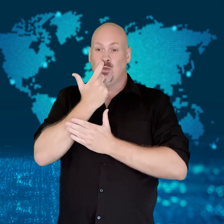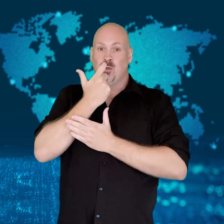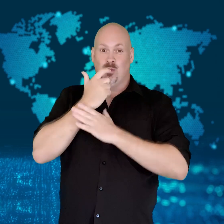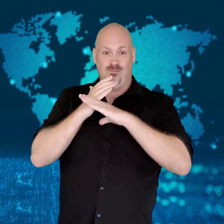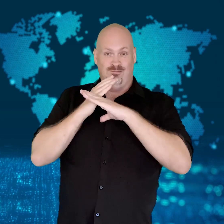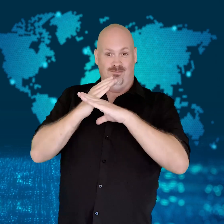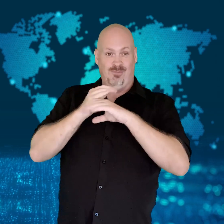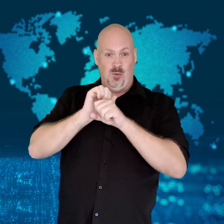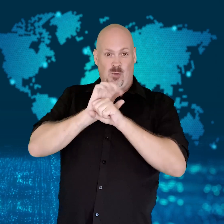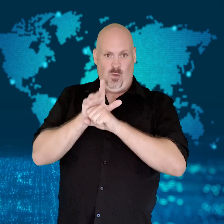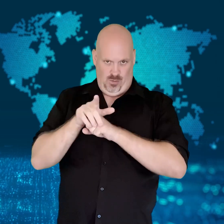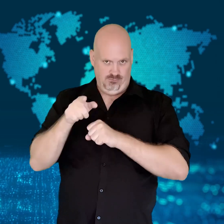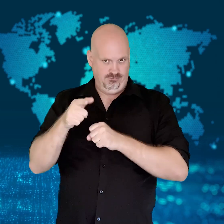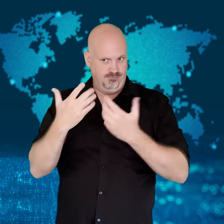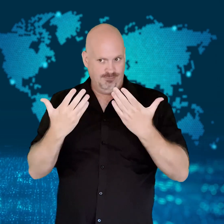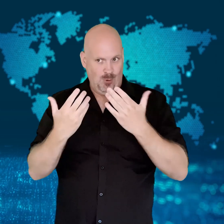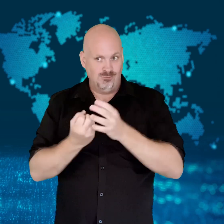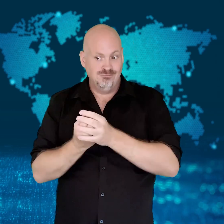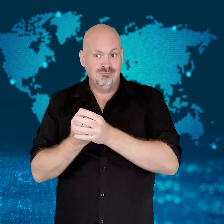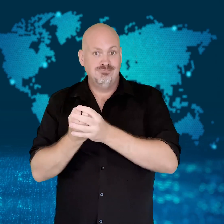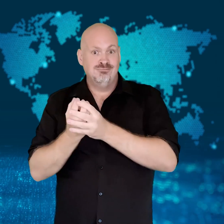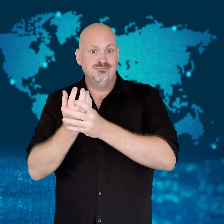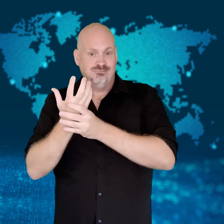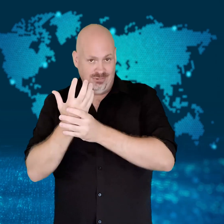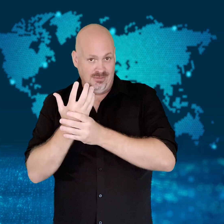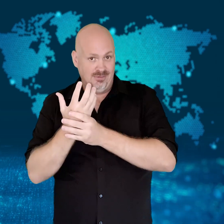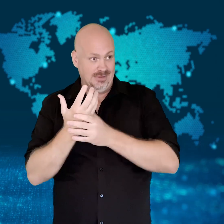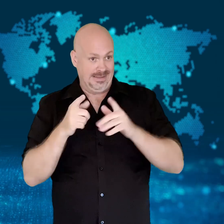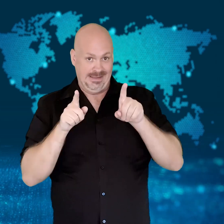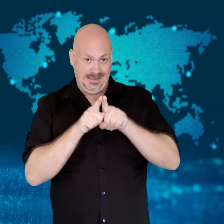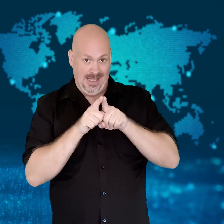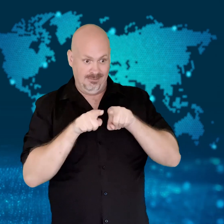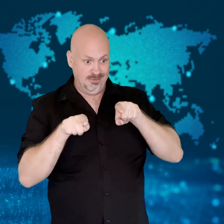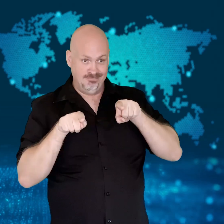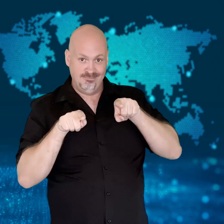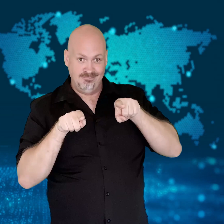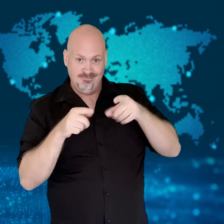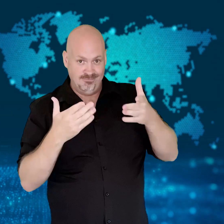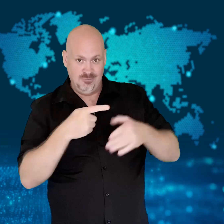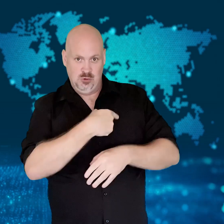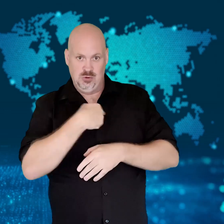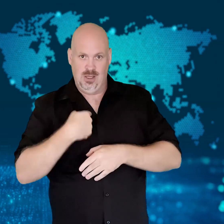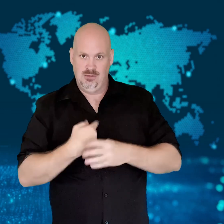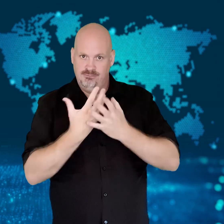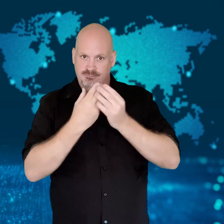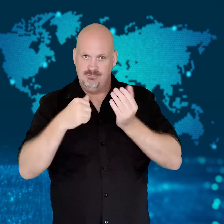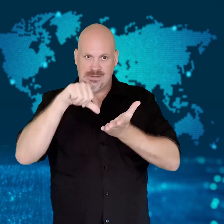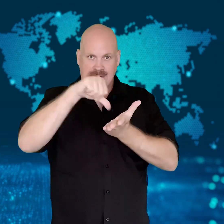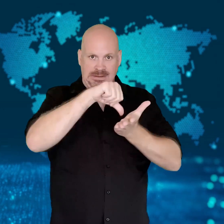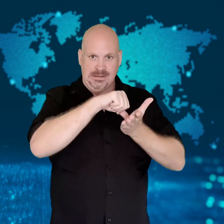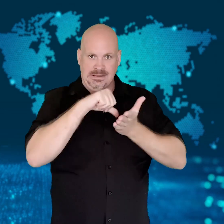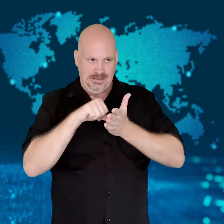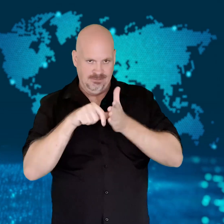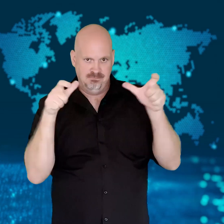The timing of the new vaccine comes at the same time